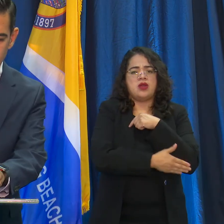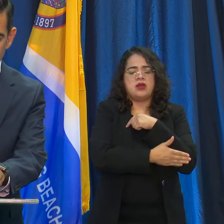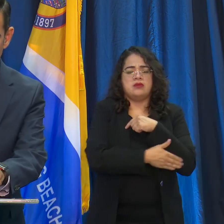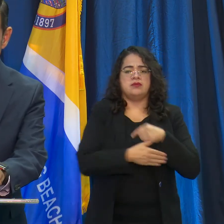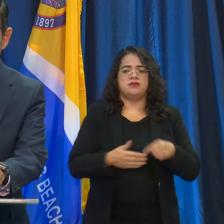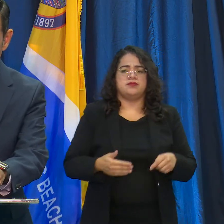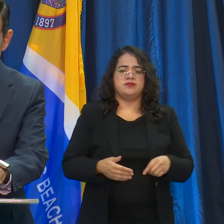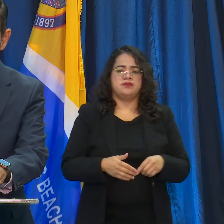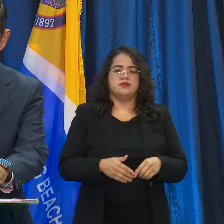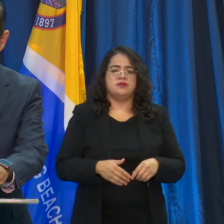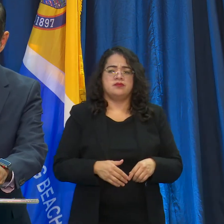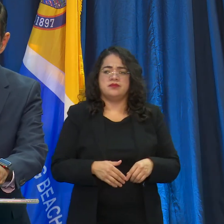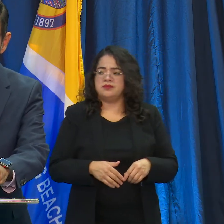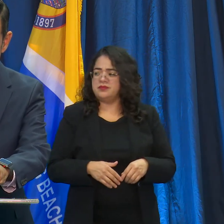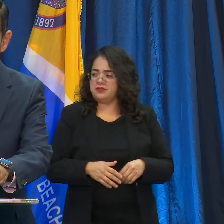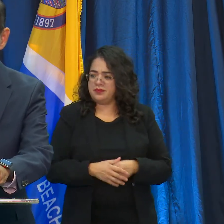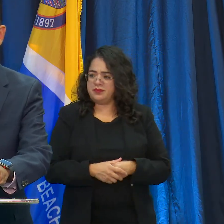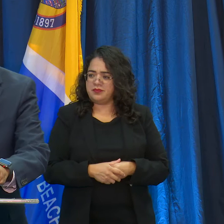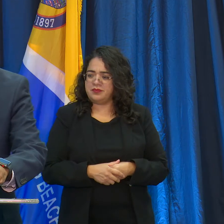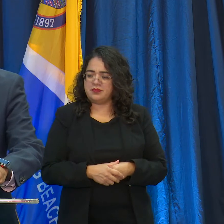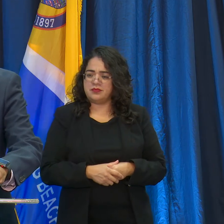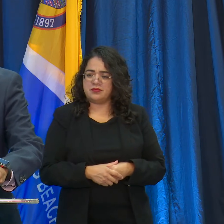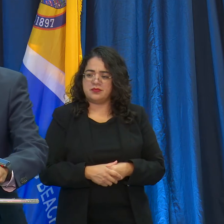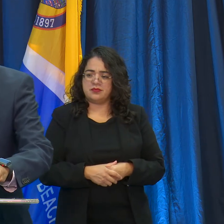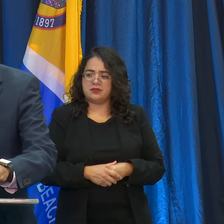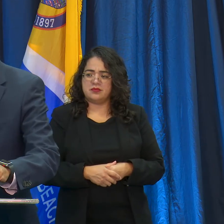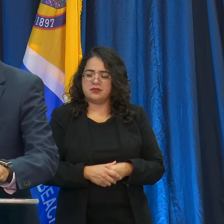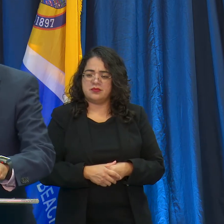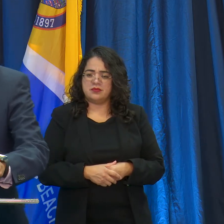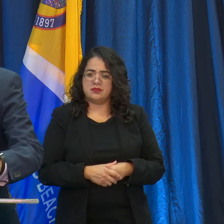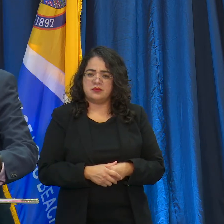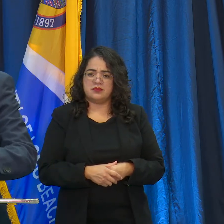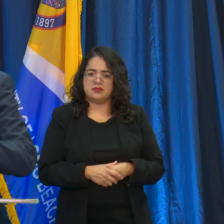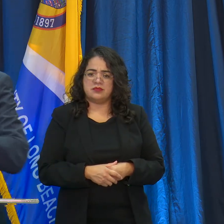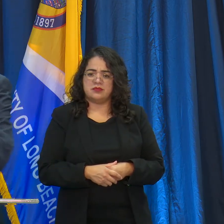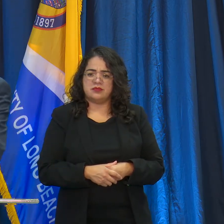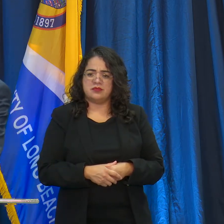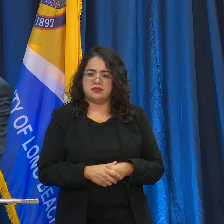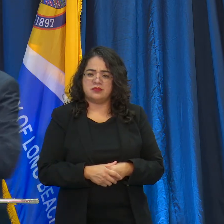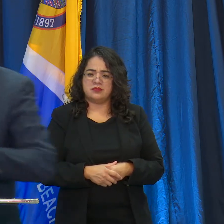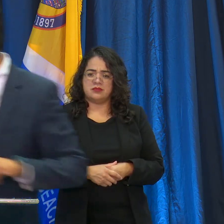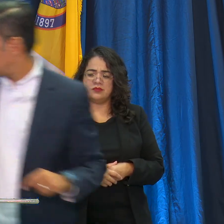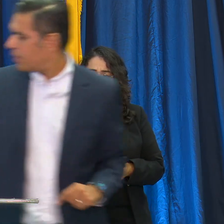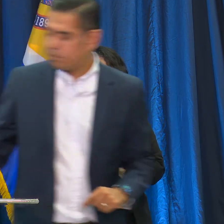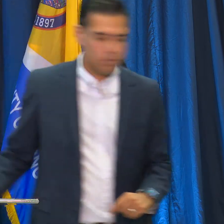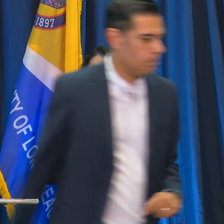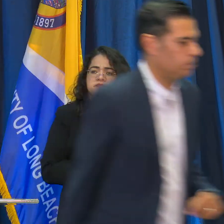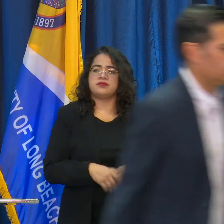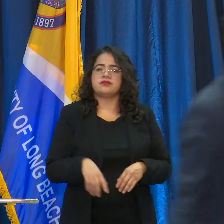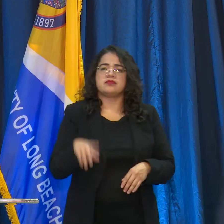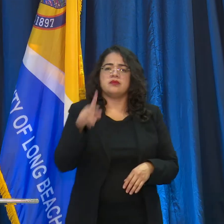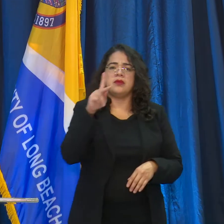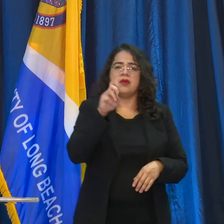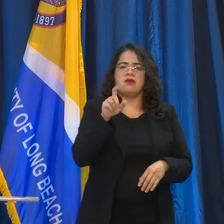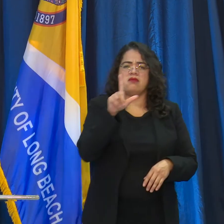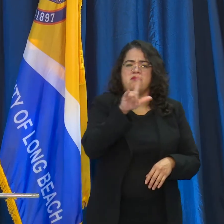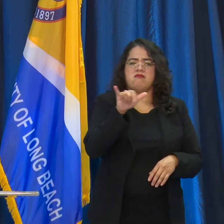worried about that jump in positivity rate? I'm going to let Kelly comment on that.